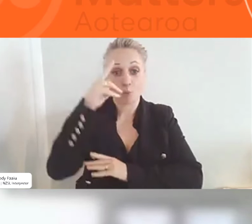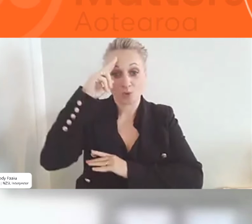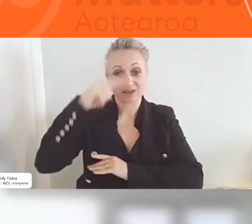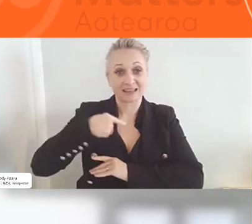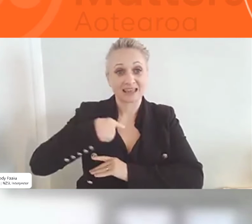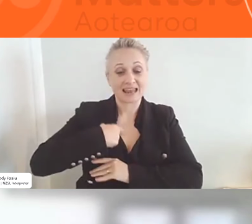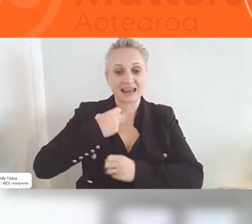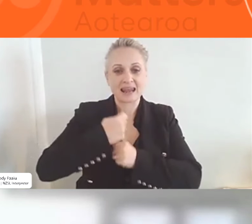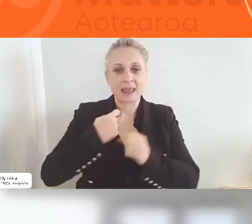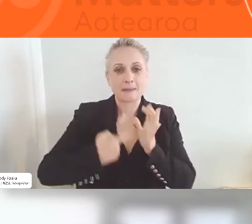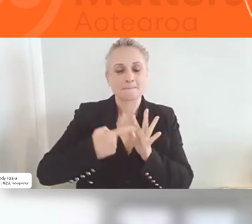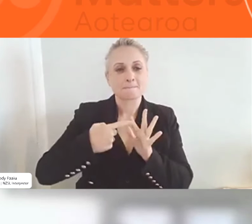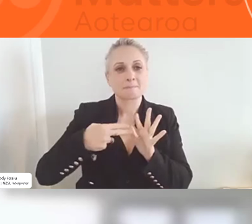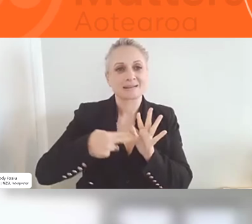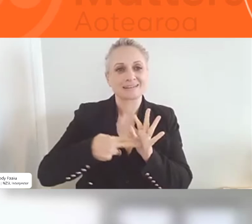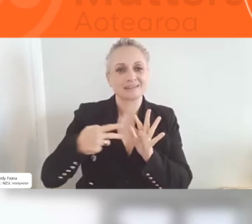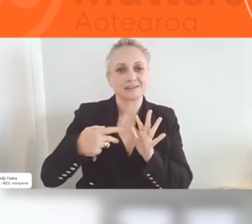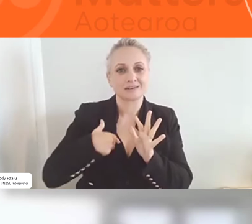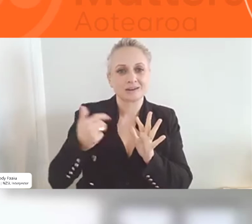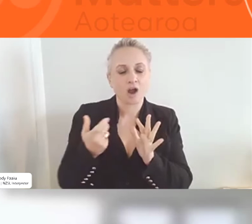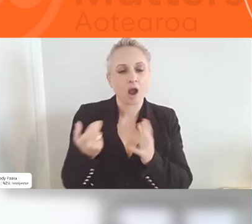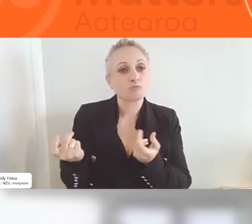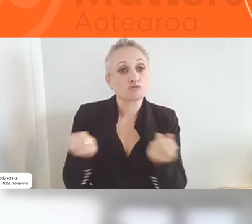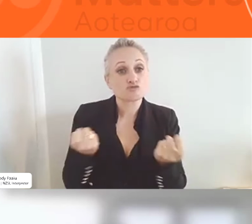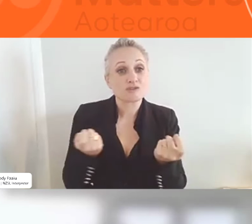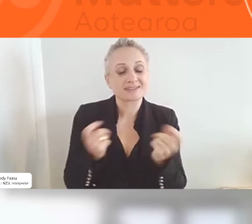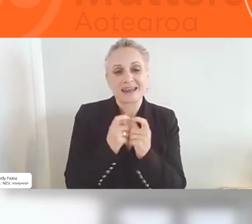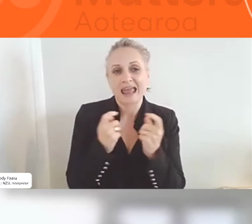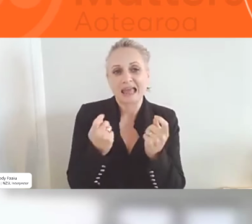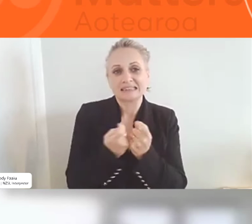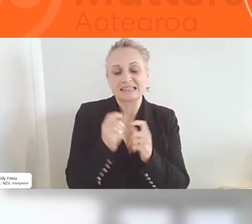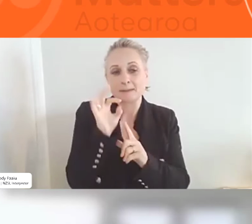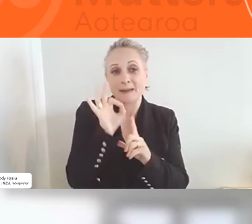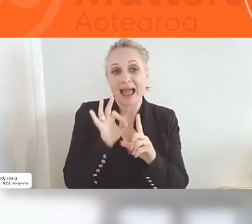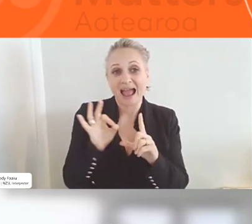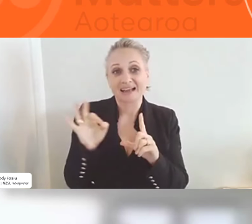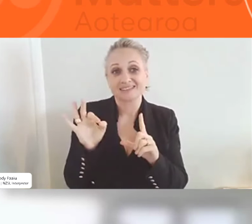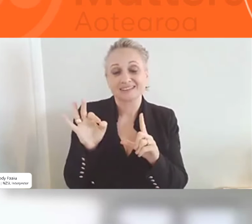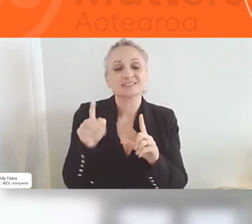at TEAM Architects in the Auckland office, we have nine nationwide.